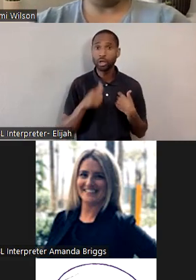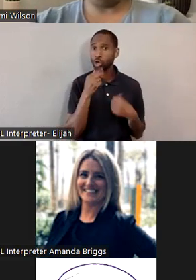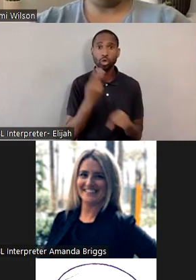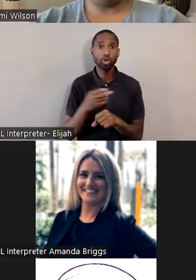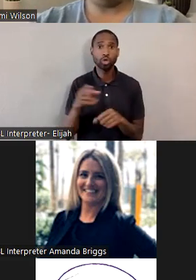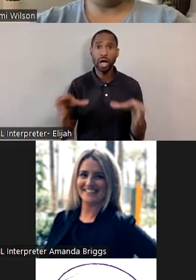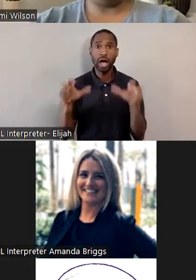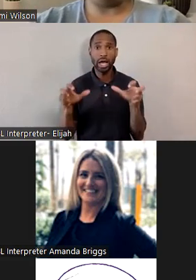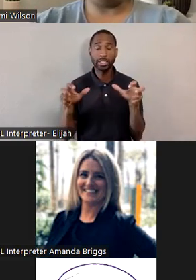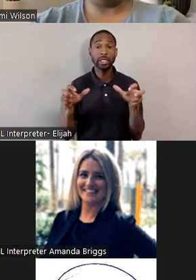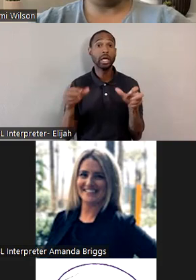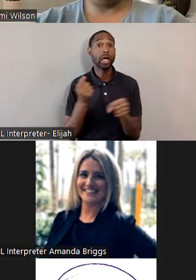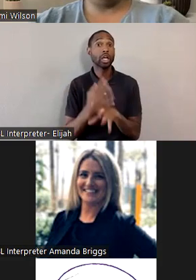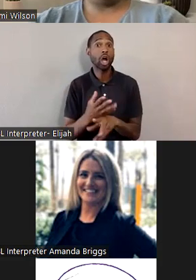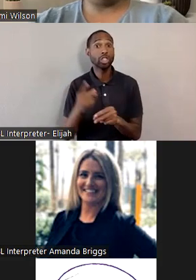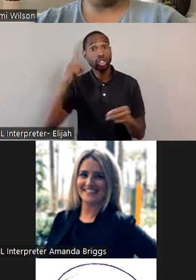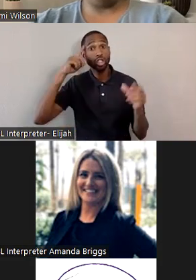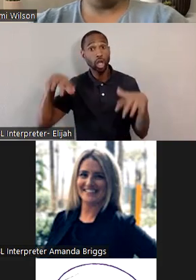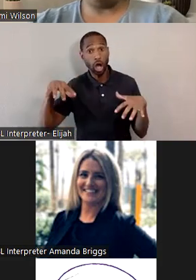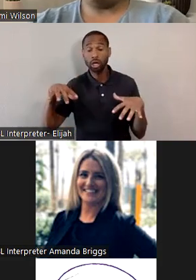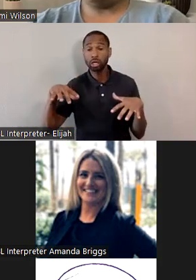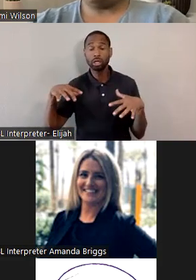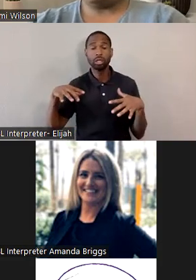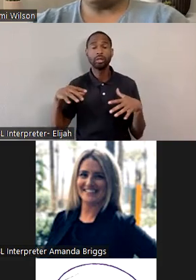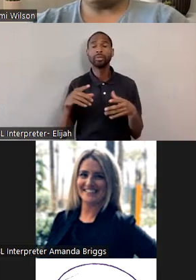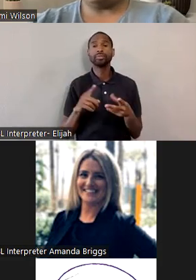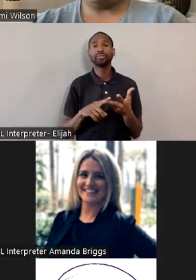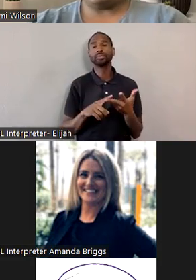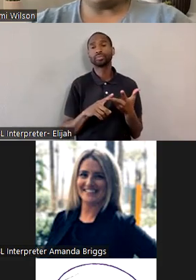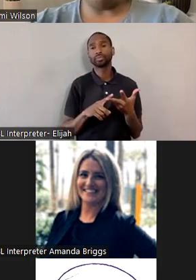them to go into shock. It could be causing them to become hypothermic